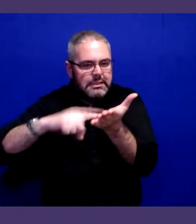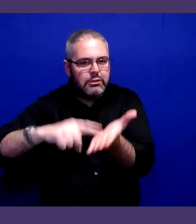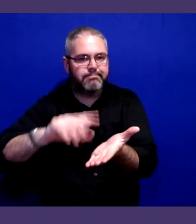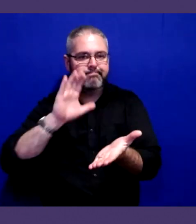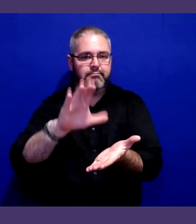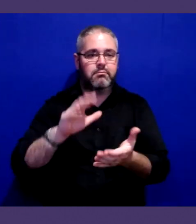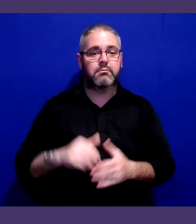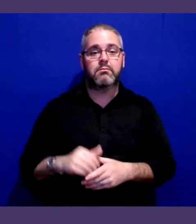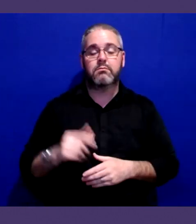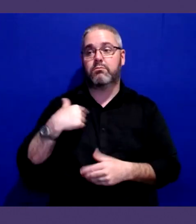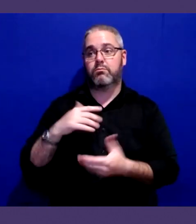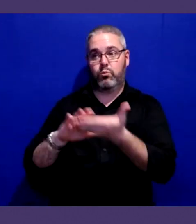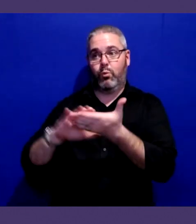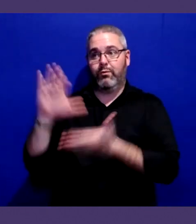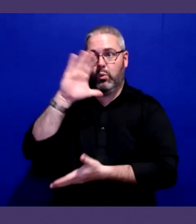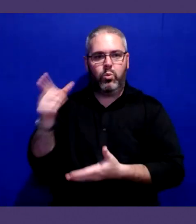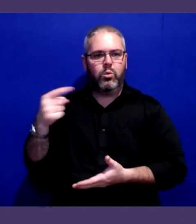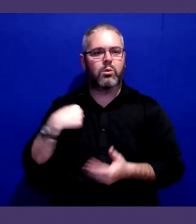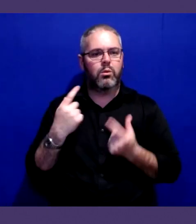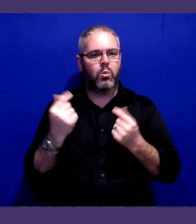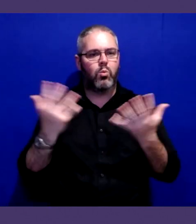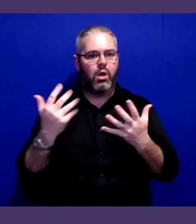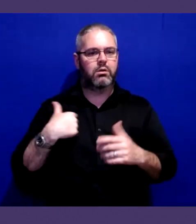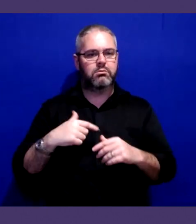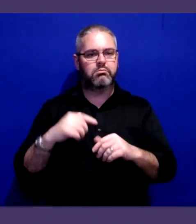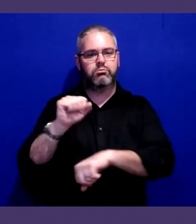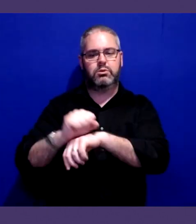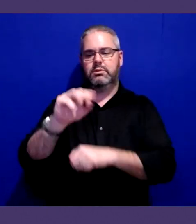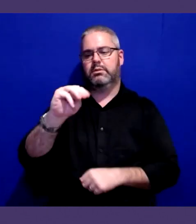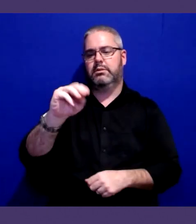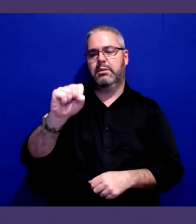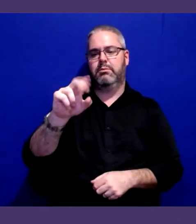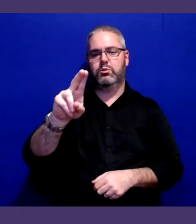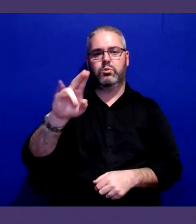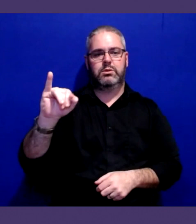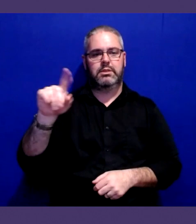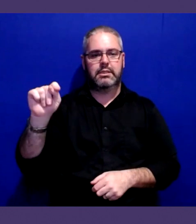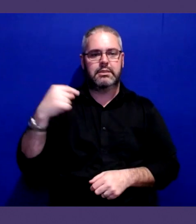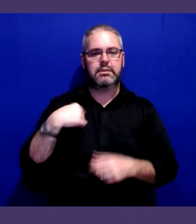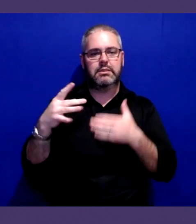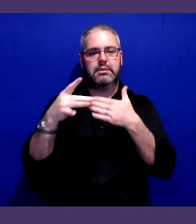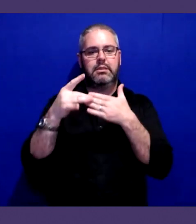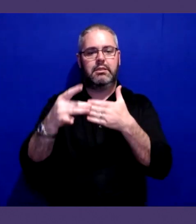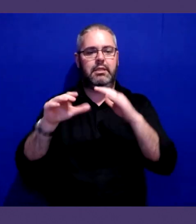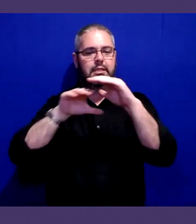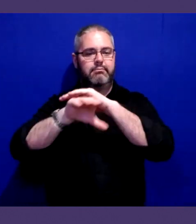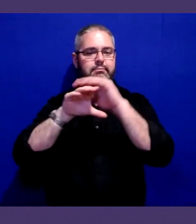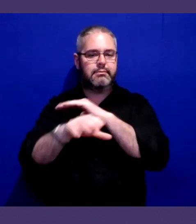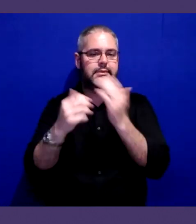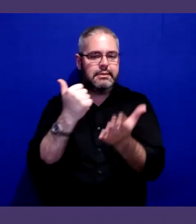I also work in MSU IT as lead accessibility assistant, and I'm also president